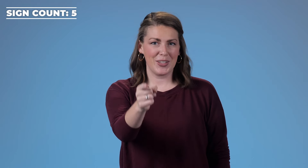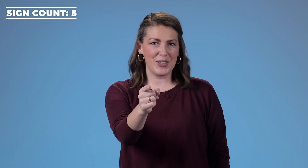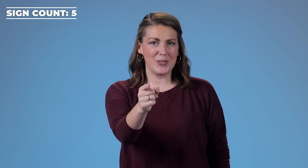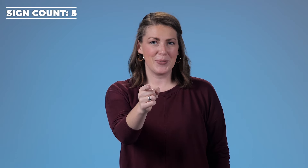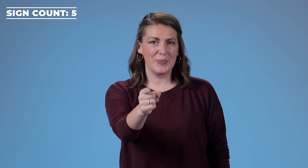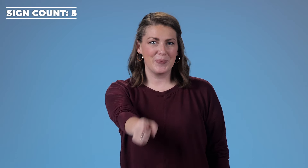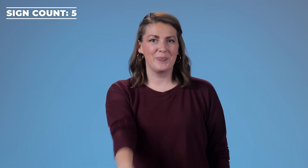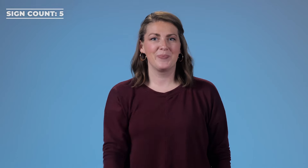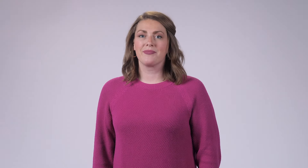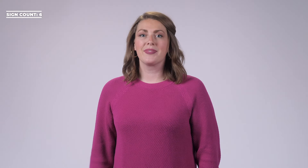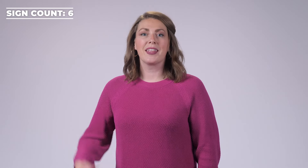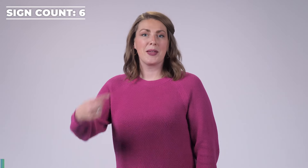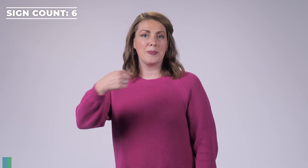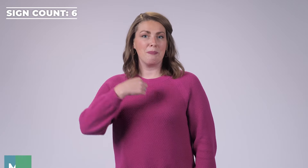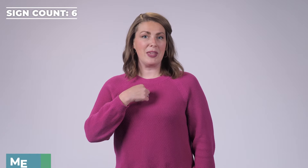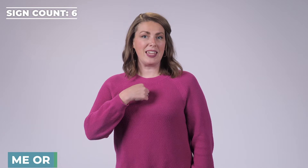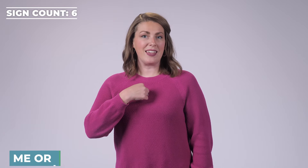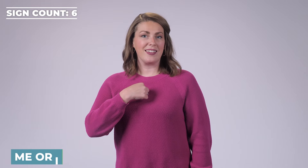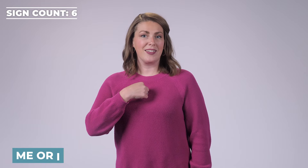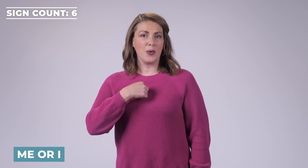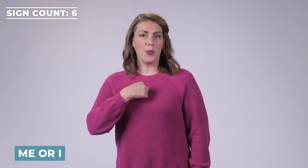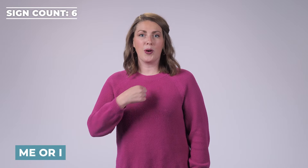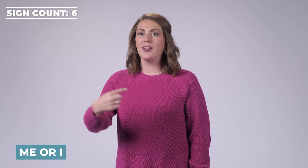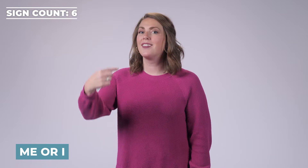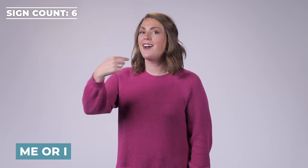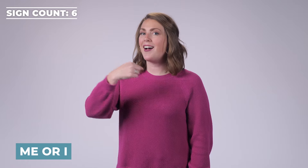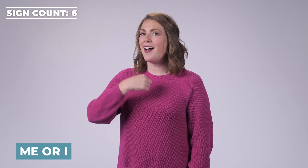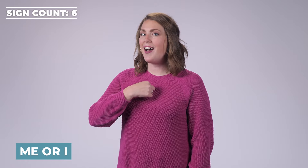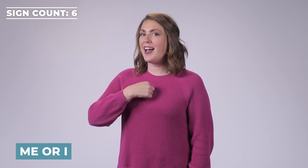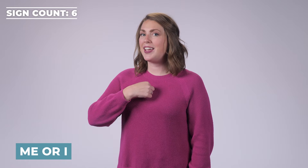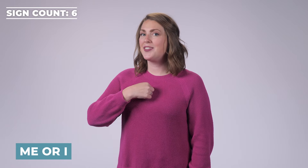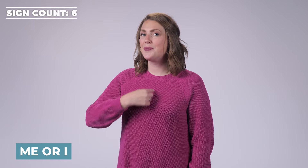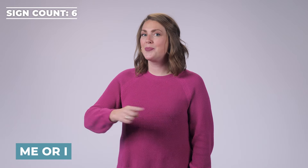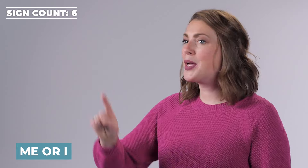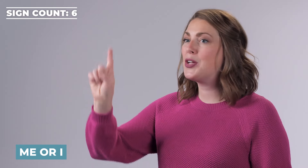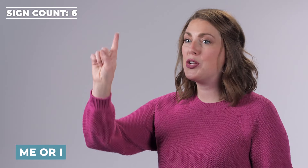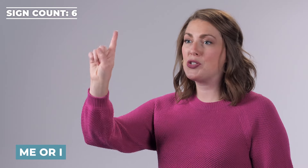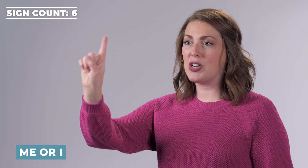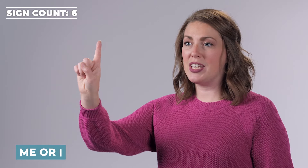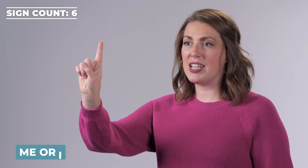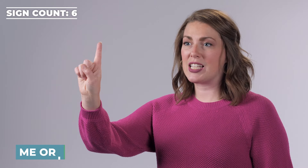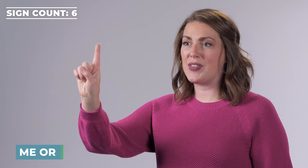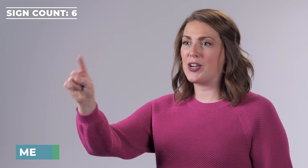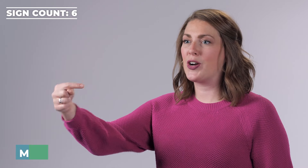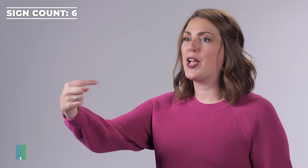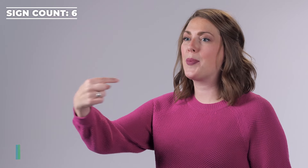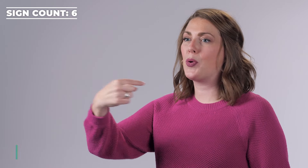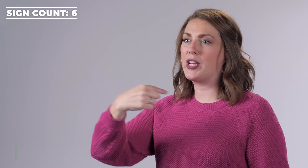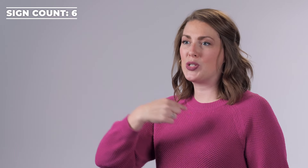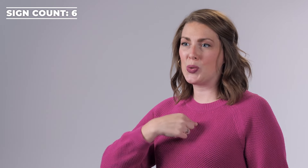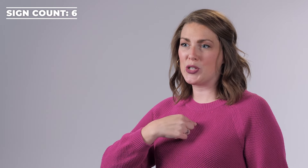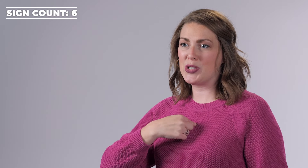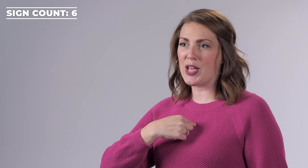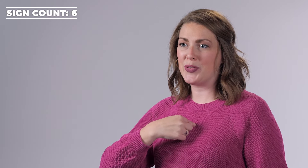You. Me or I, Use your index finger and point it towards yourself.